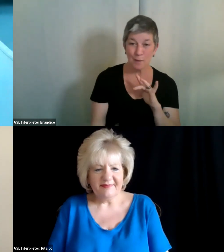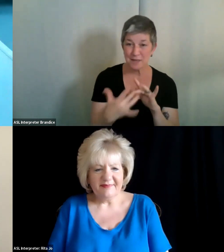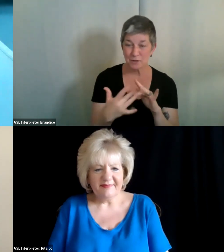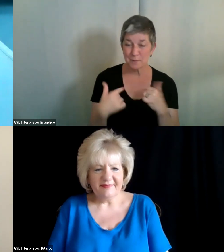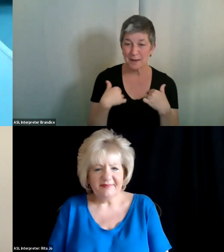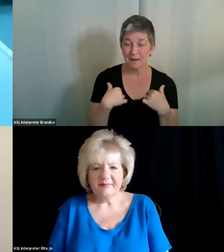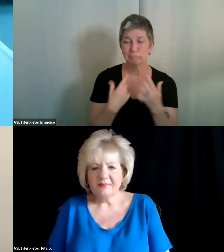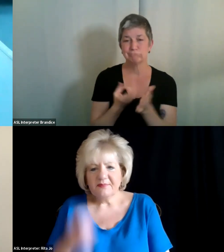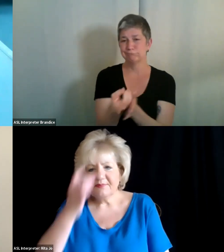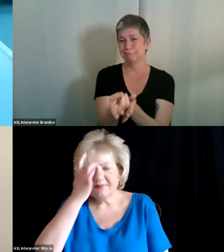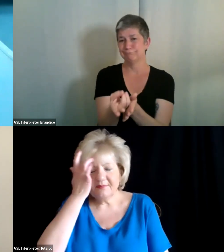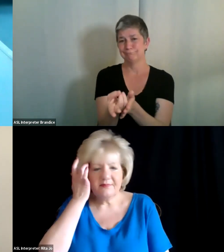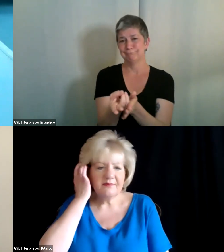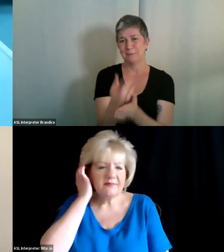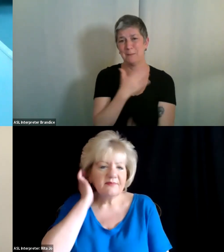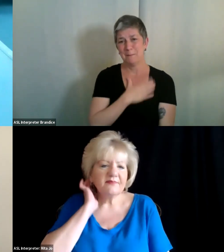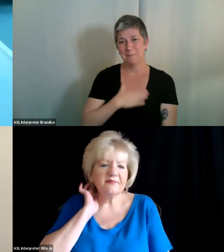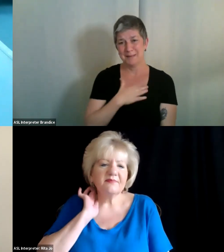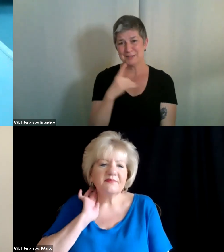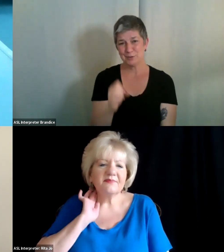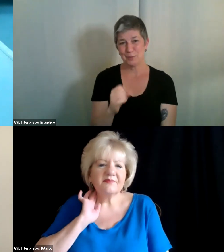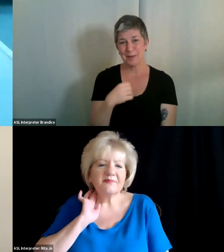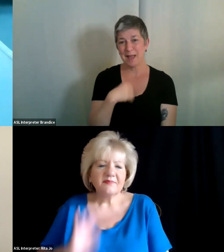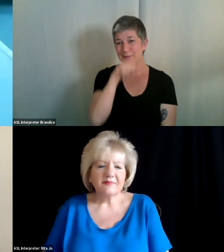very, very honest, I would love to speak with, with anyone who